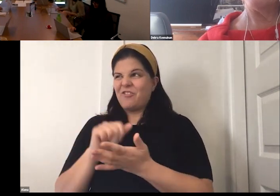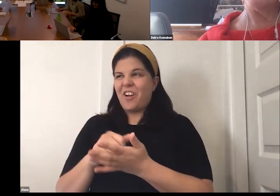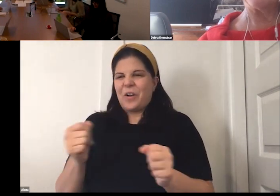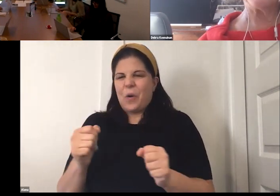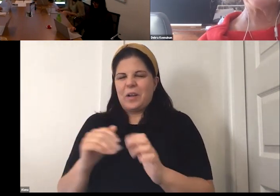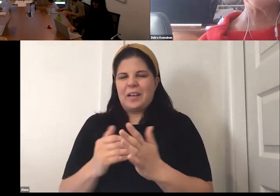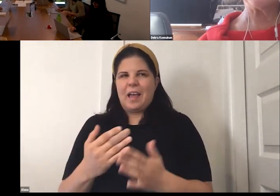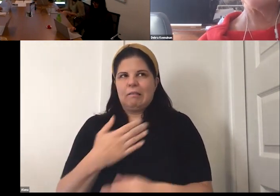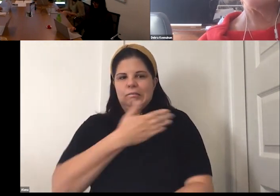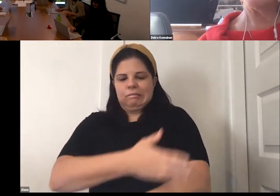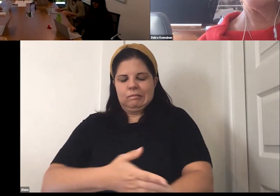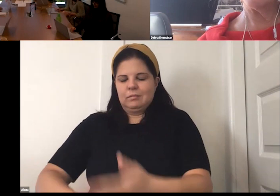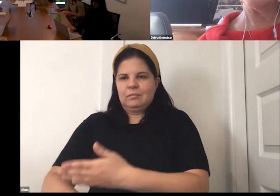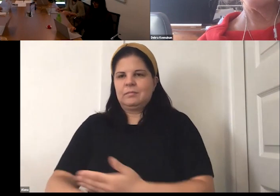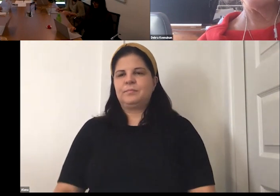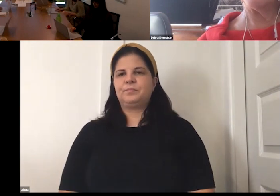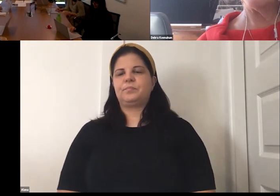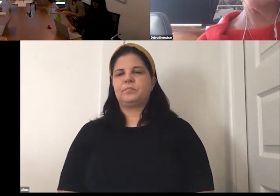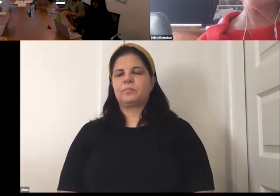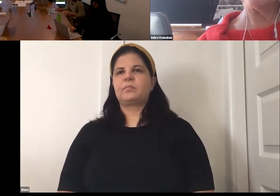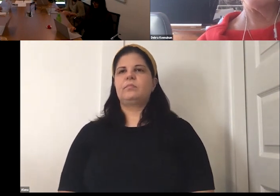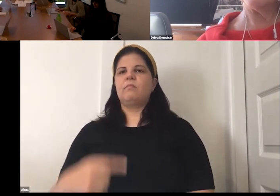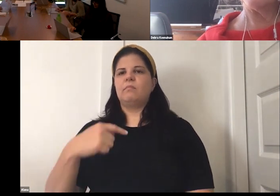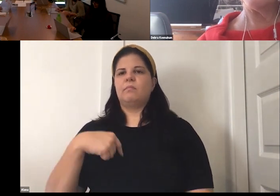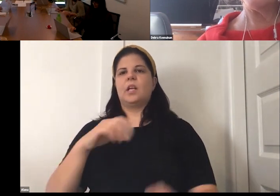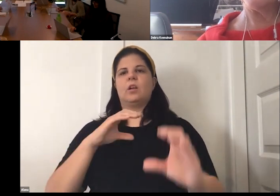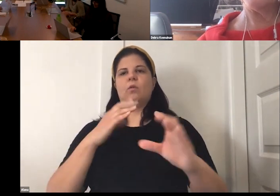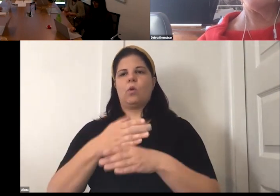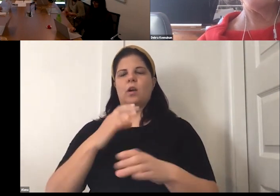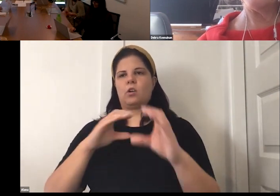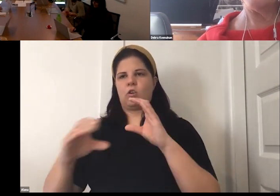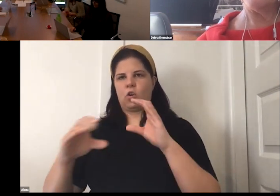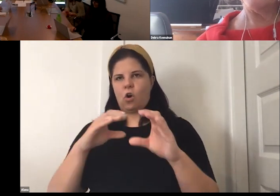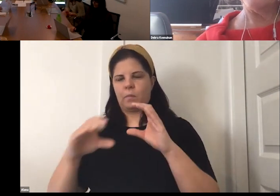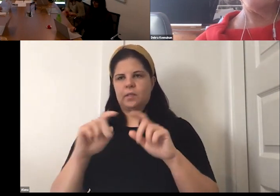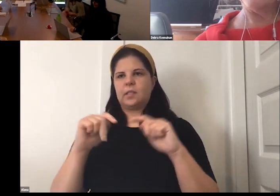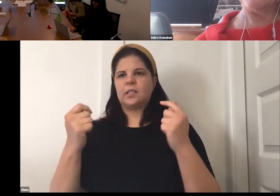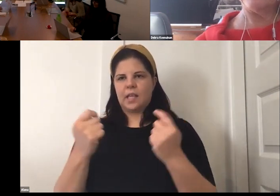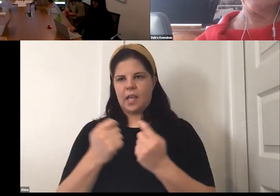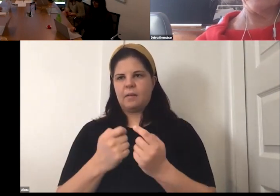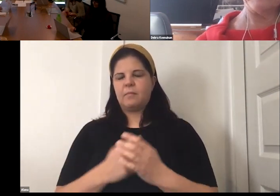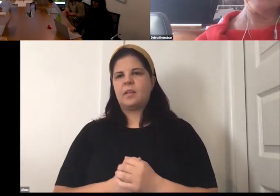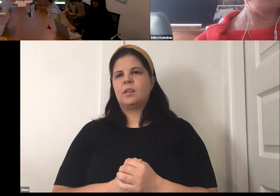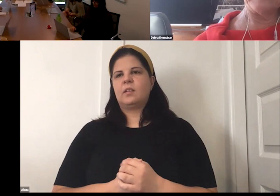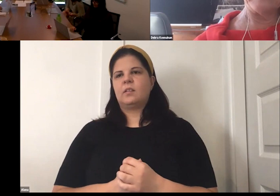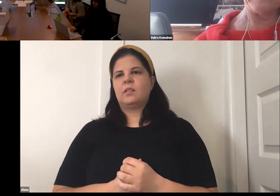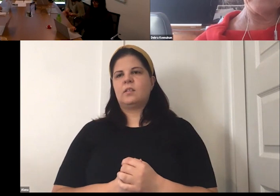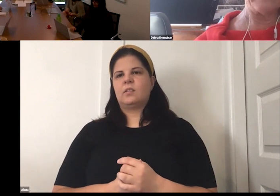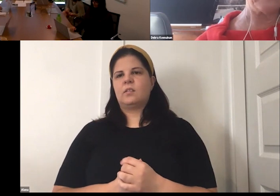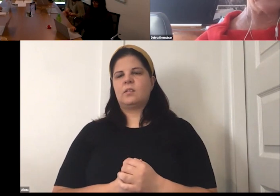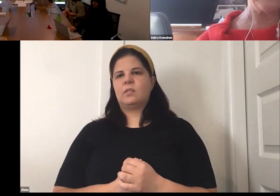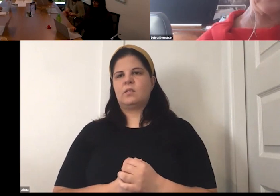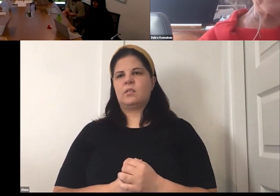I am actually in the coms need if you have access needs to any of our content you can